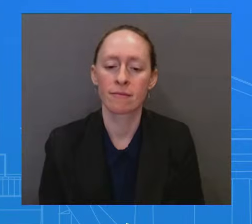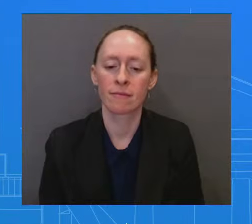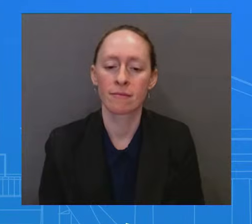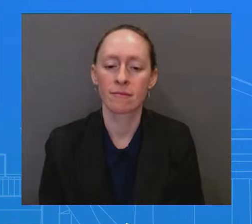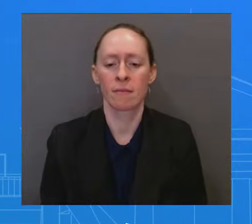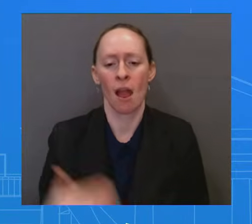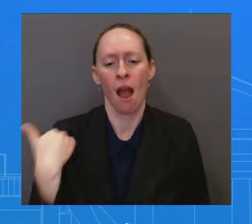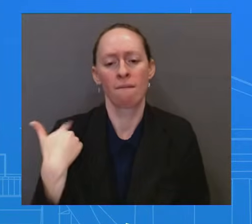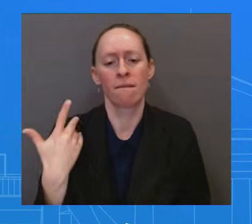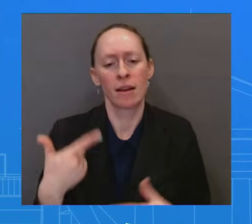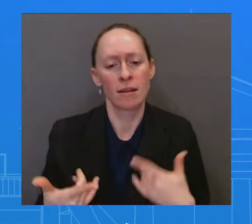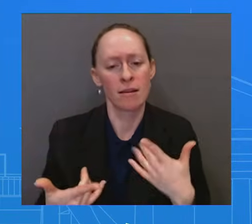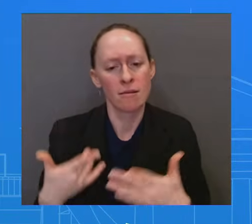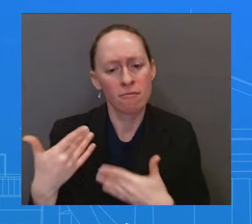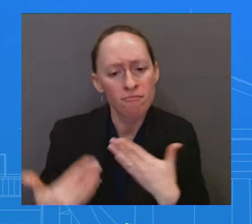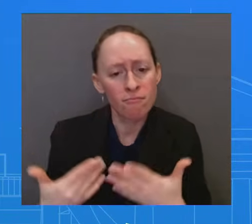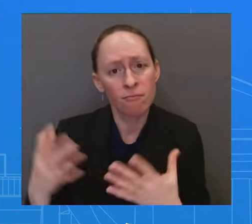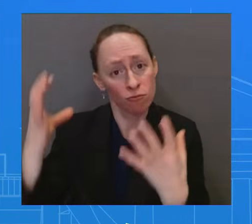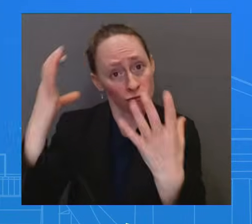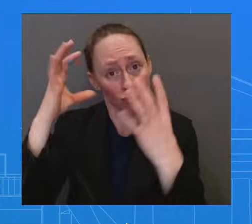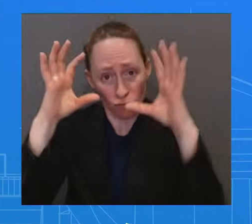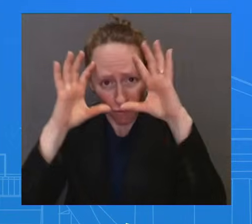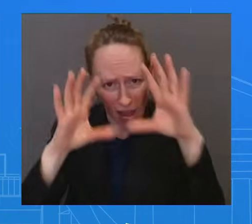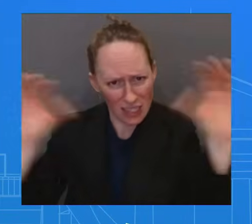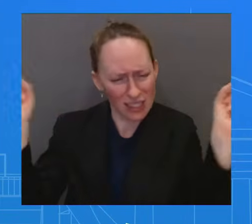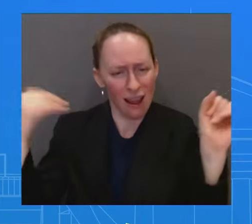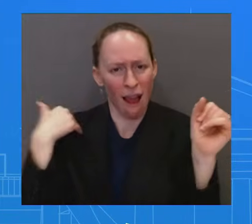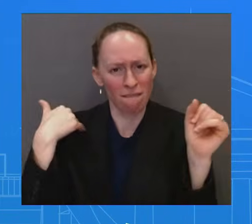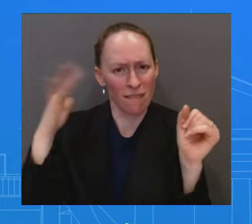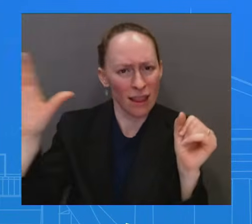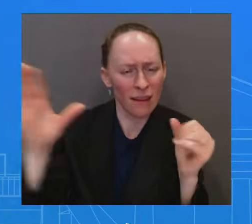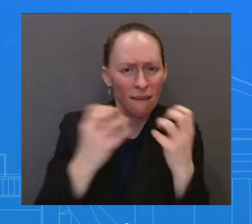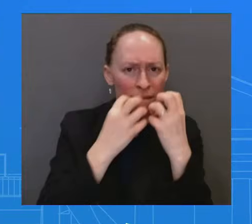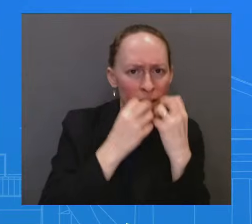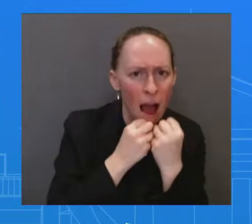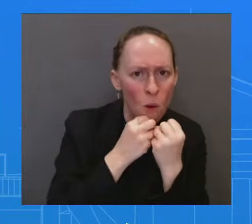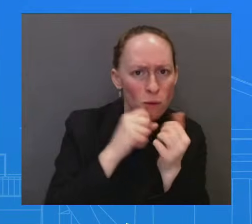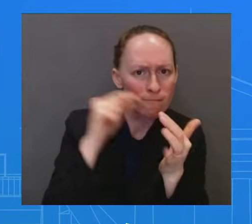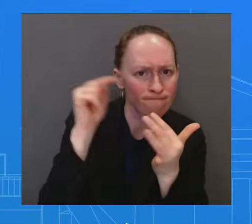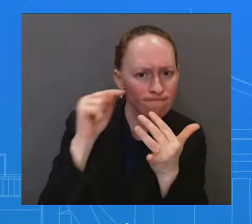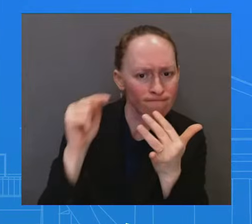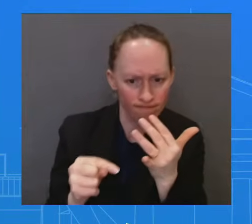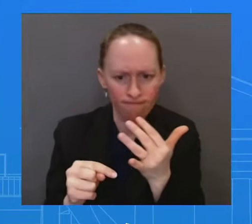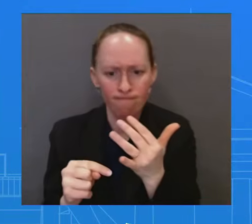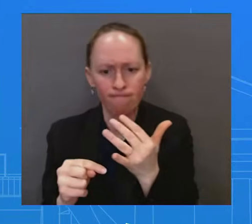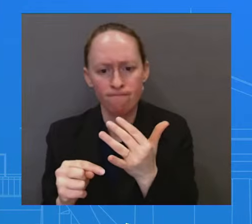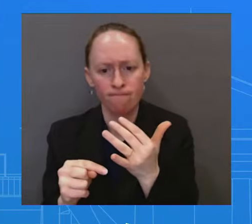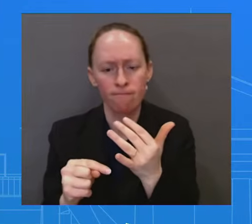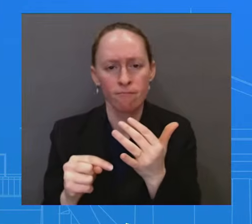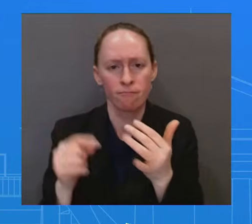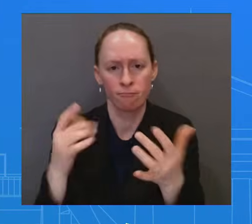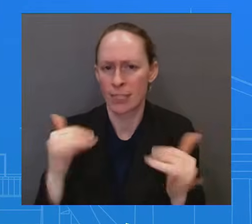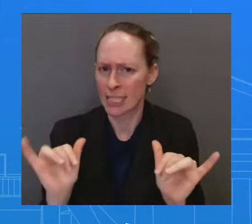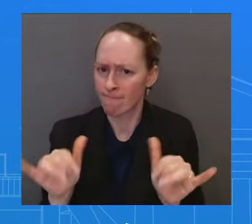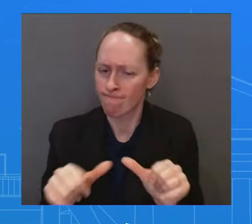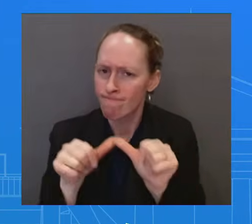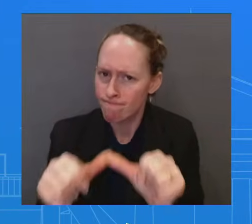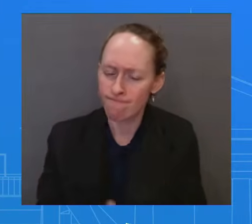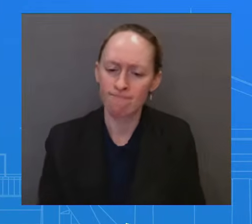Ms. Jean-Pierre: Go ahead, Ed. The Press: Admiral, the Venezuelan President said when his friend got back to Venezuela yesterday